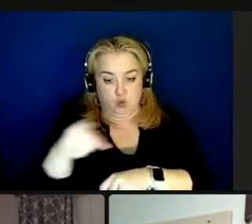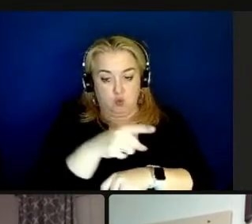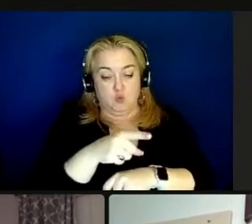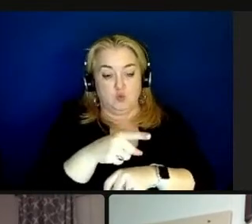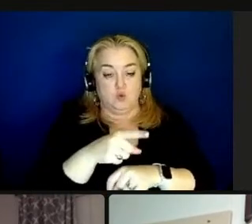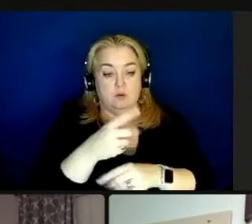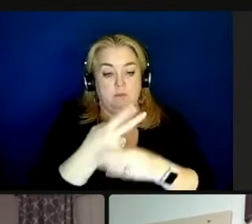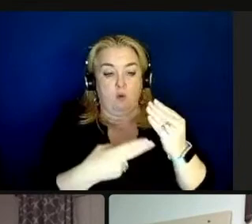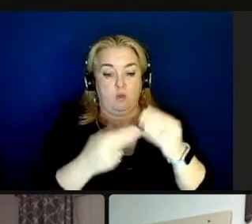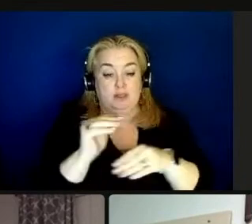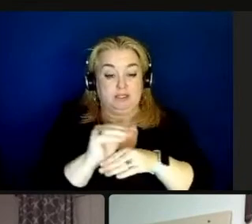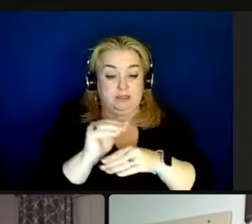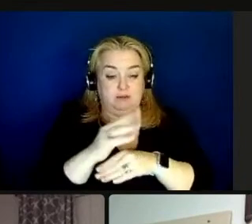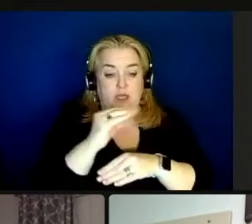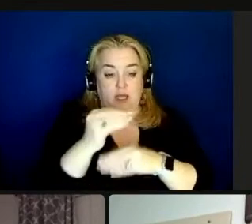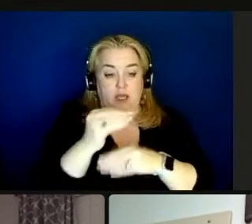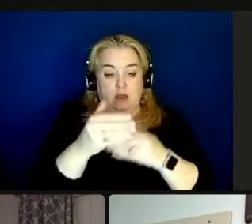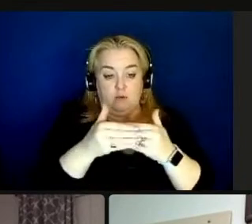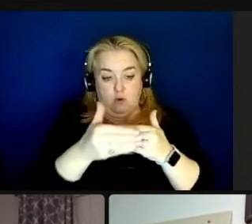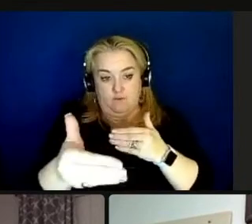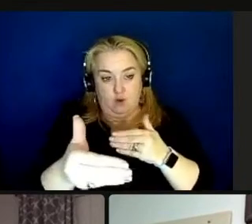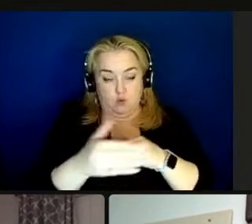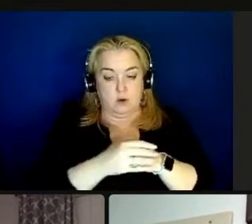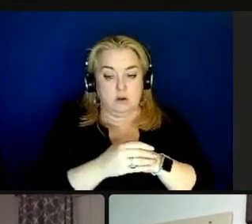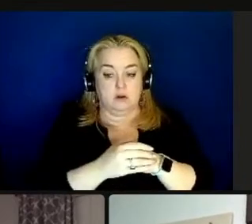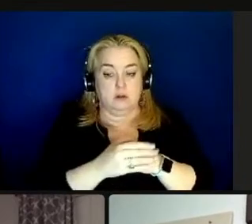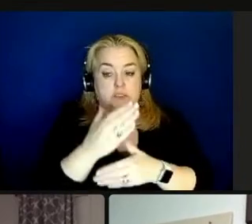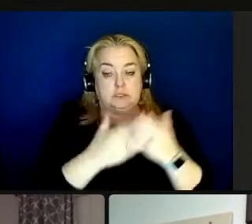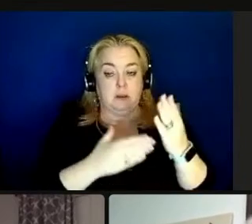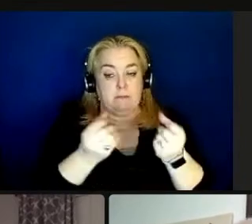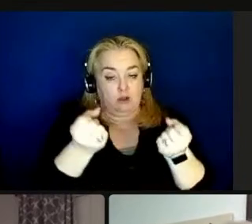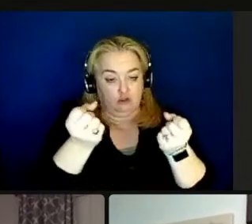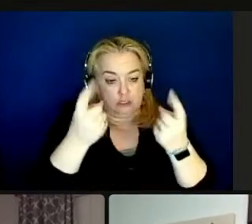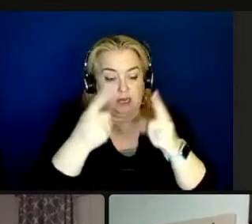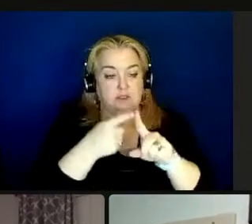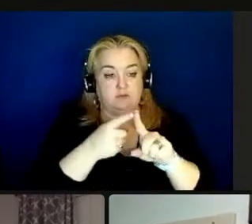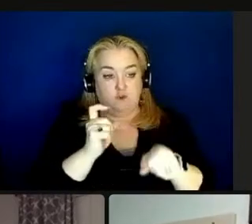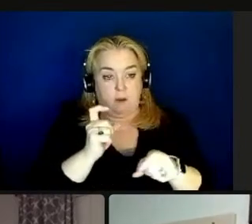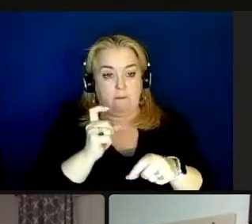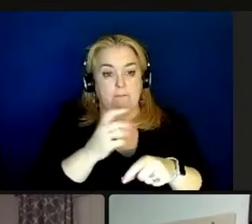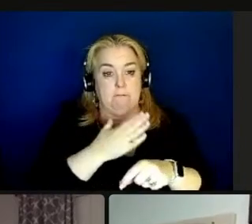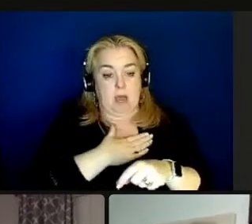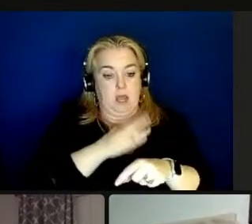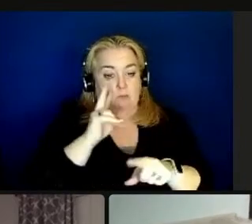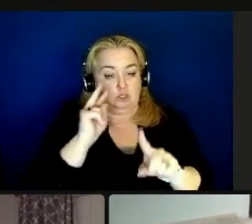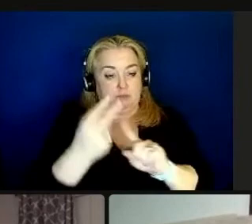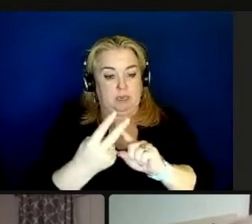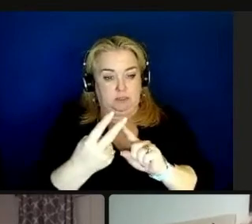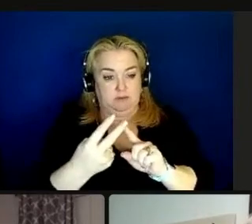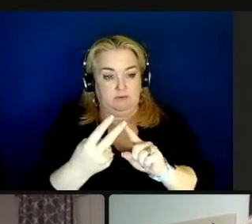YOU SOME PARTS AND PERSPECTIVES ON WHERE WE ARE AND